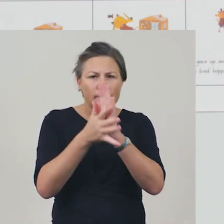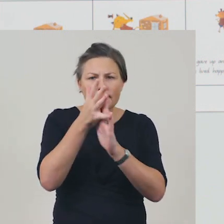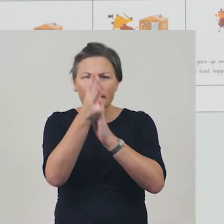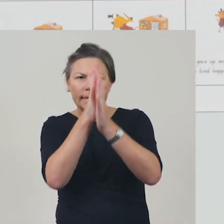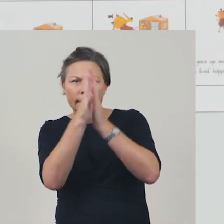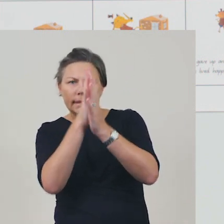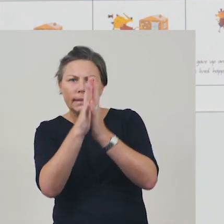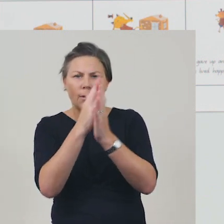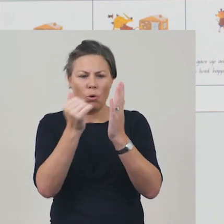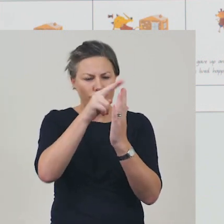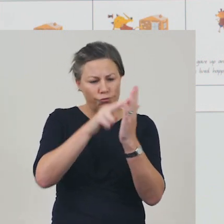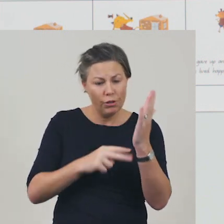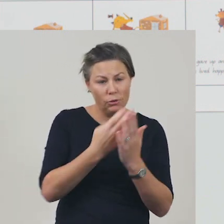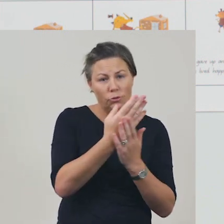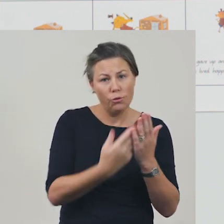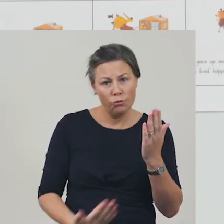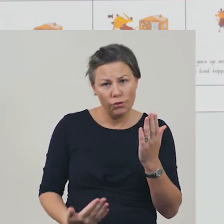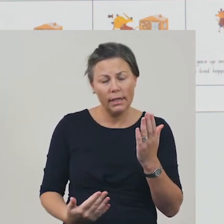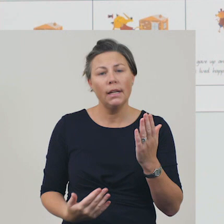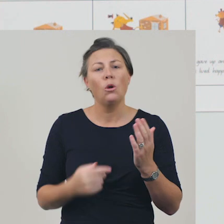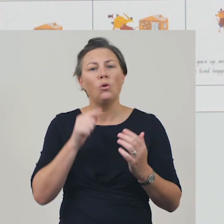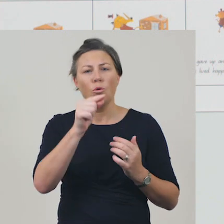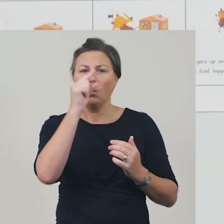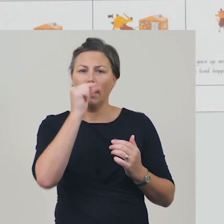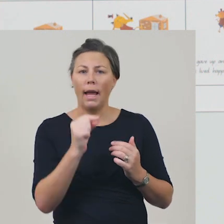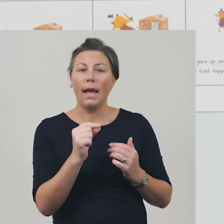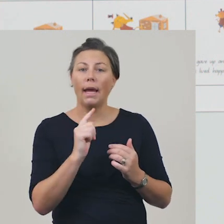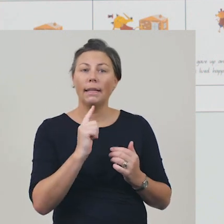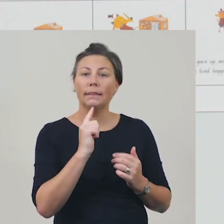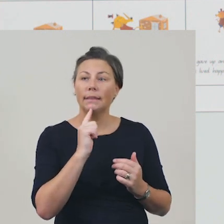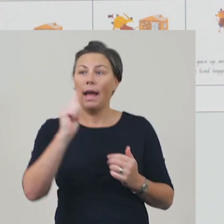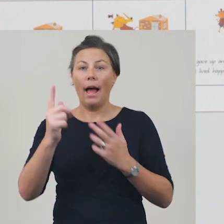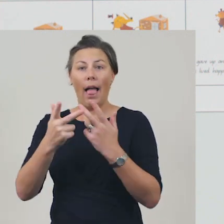This means that we can tell the story again using our own words,